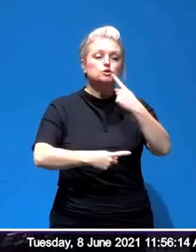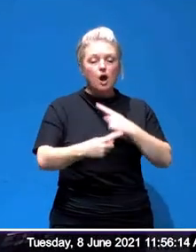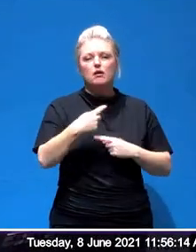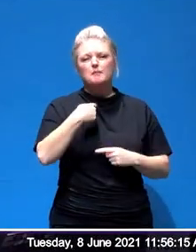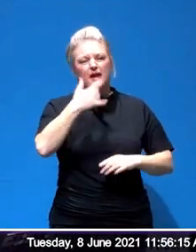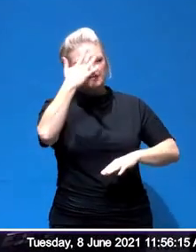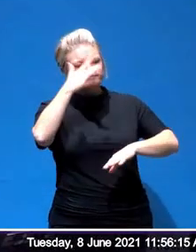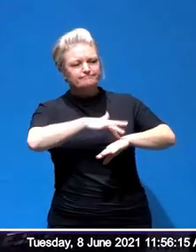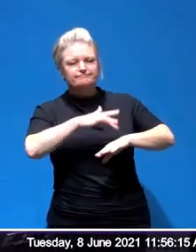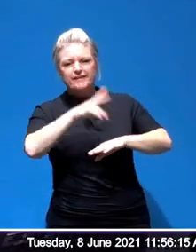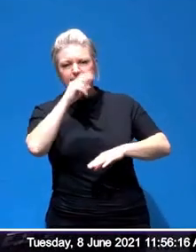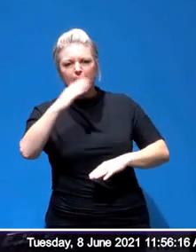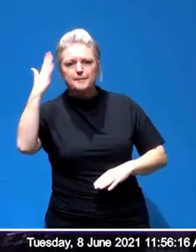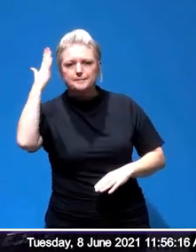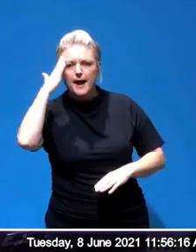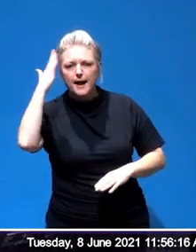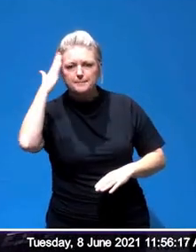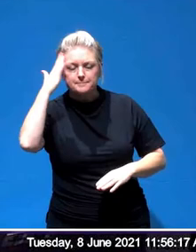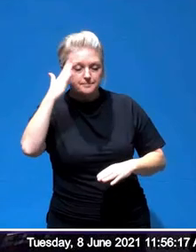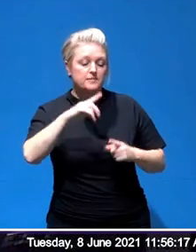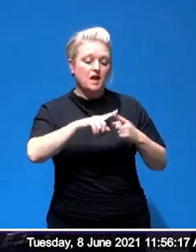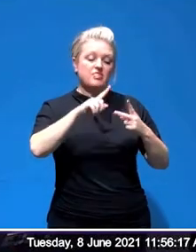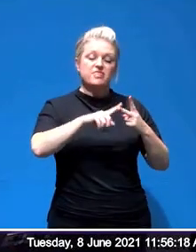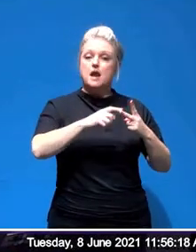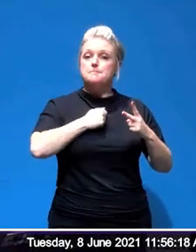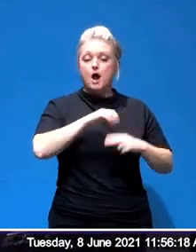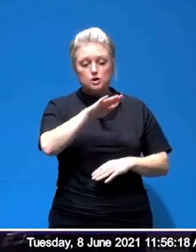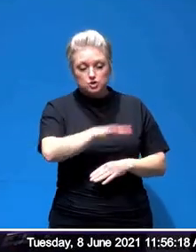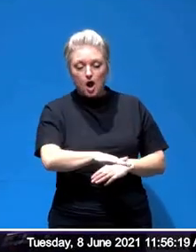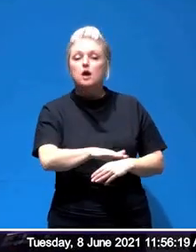my child was epileptic, "retarded" and he would never be OK.